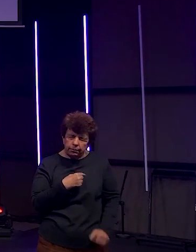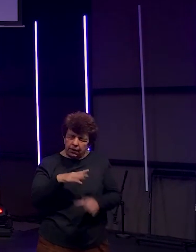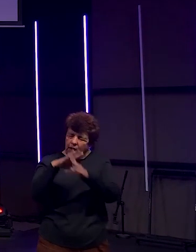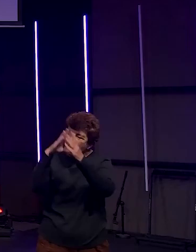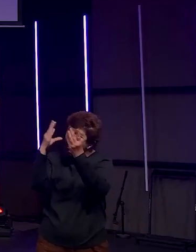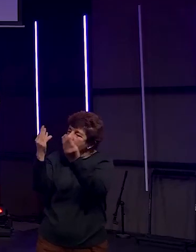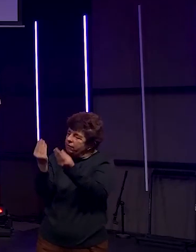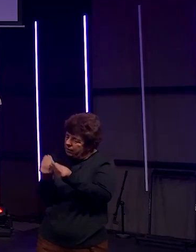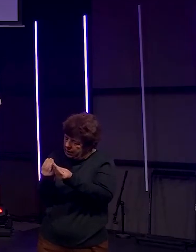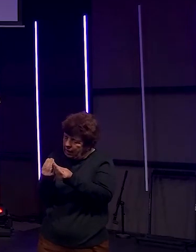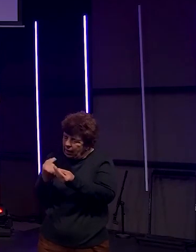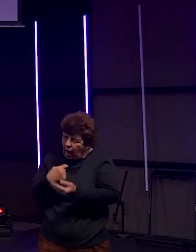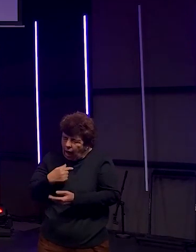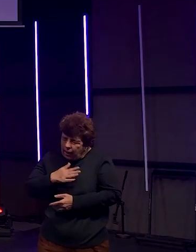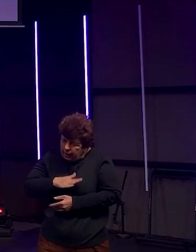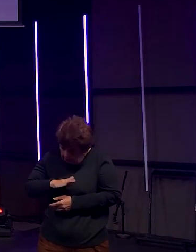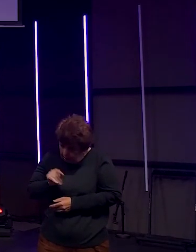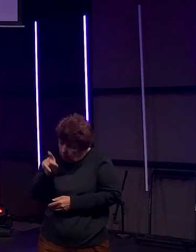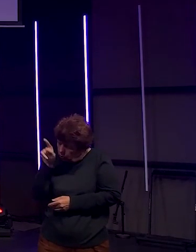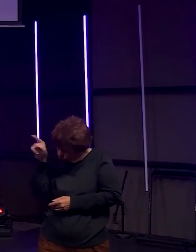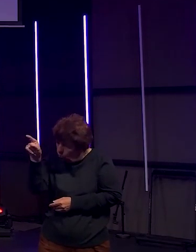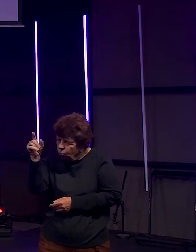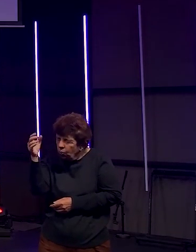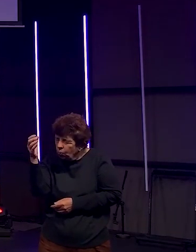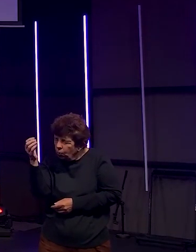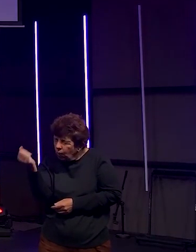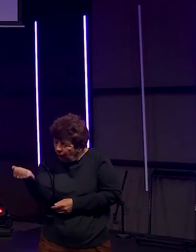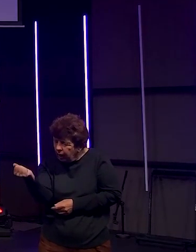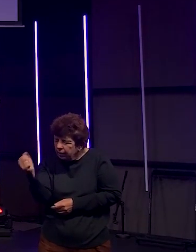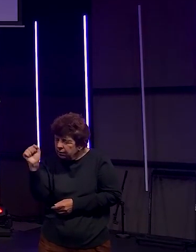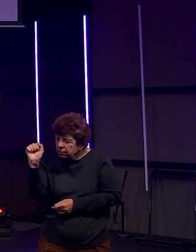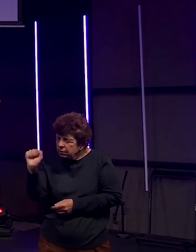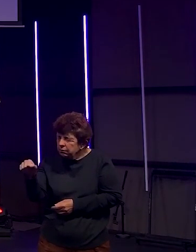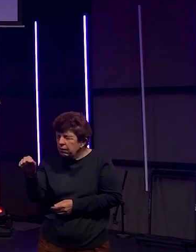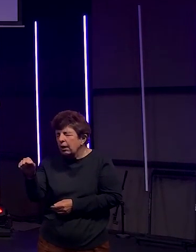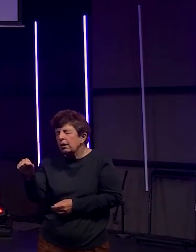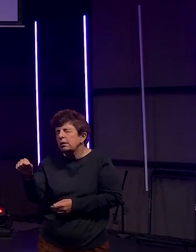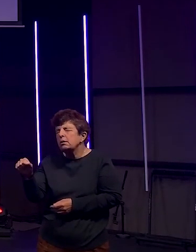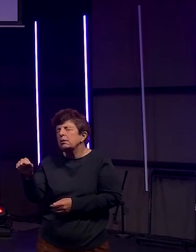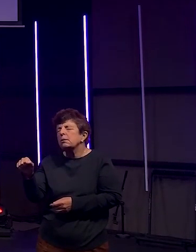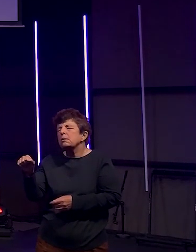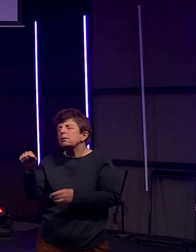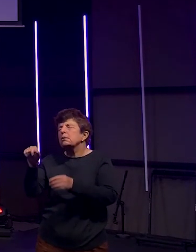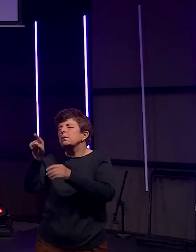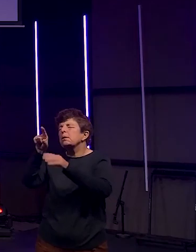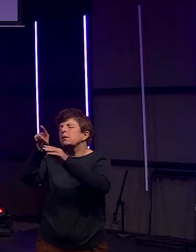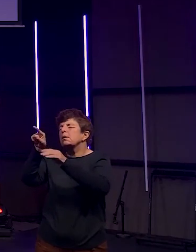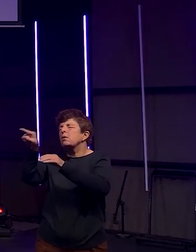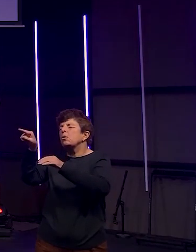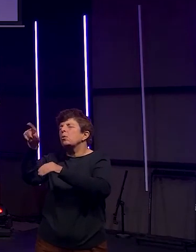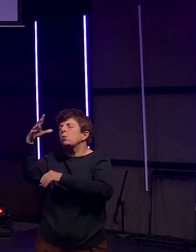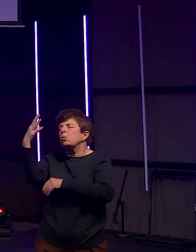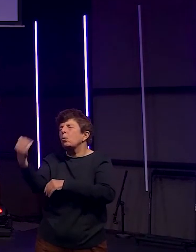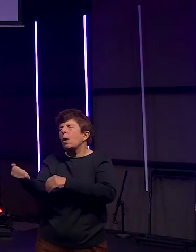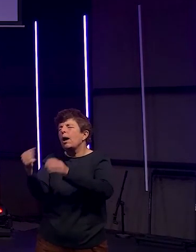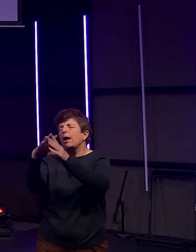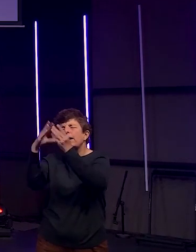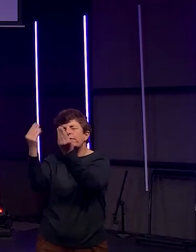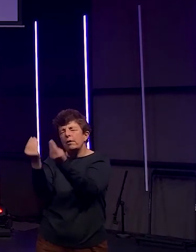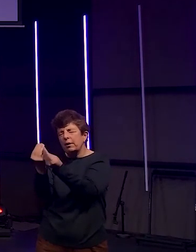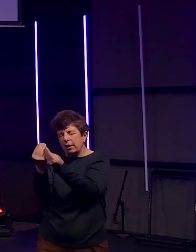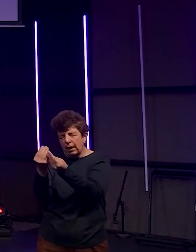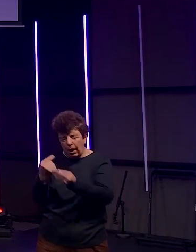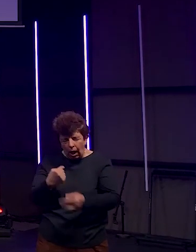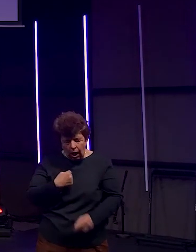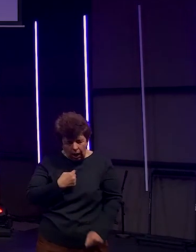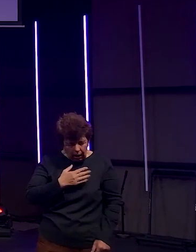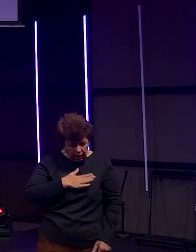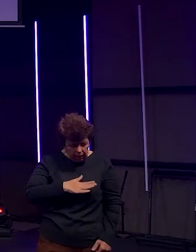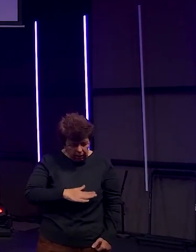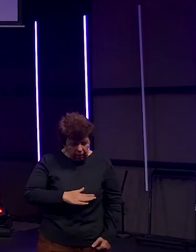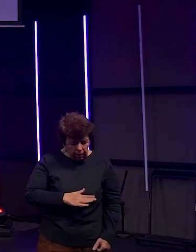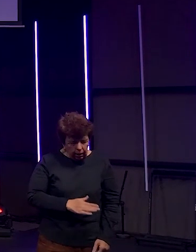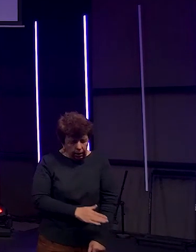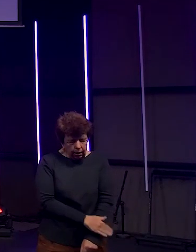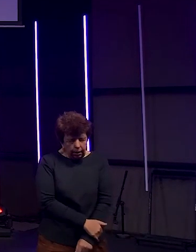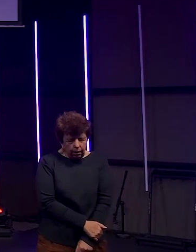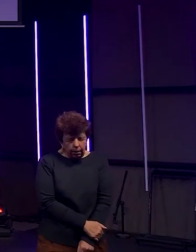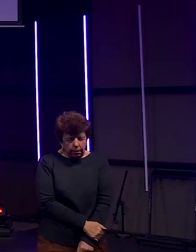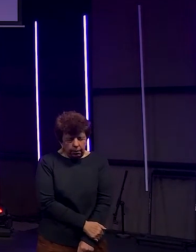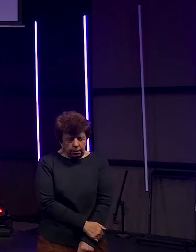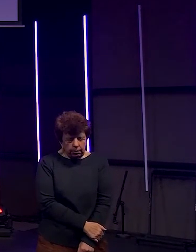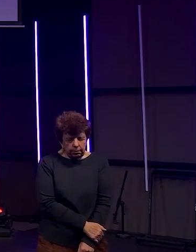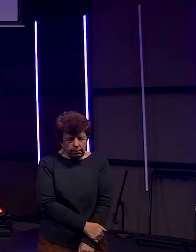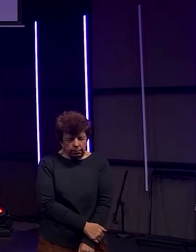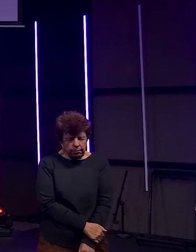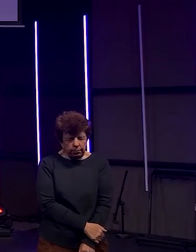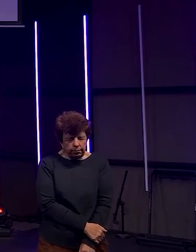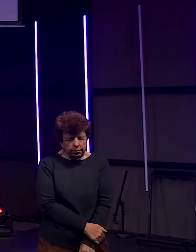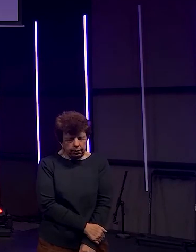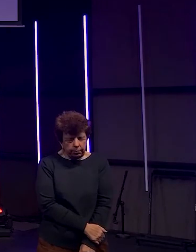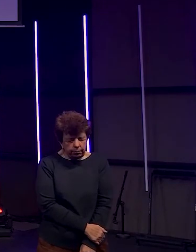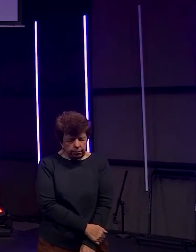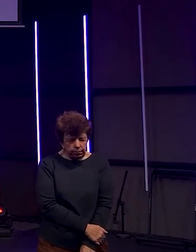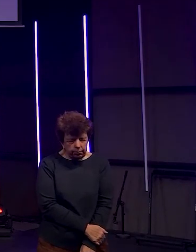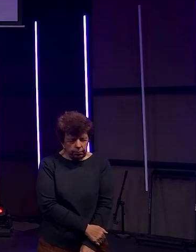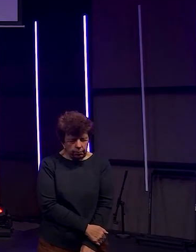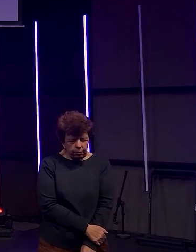Everything I need is in you Everything I need